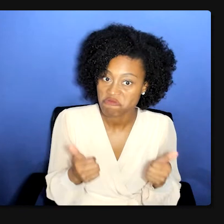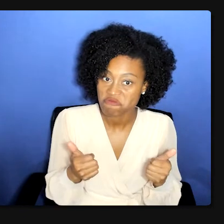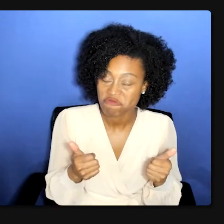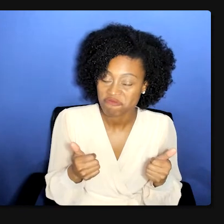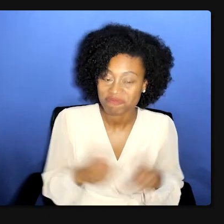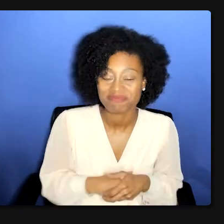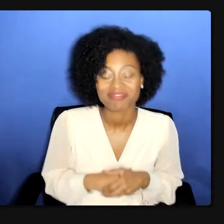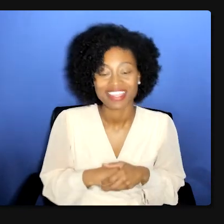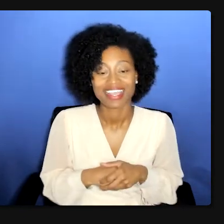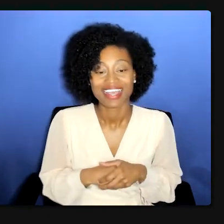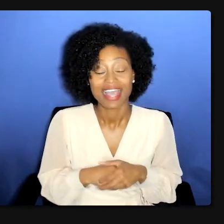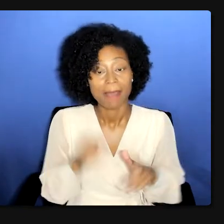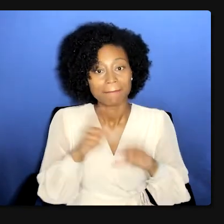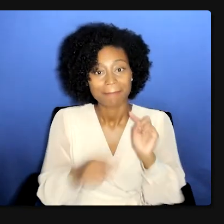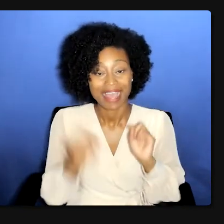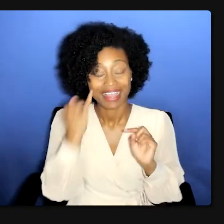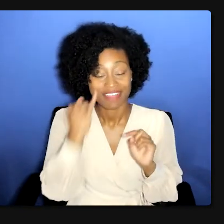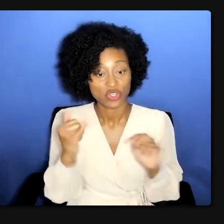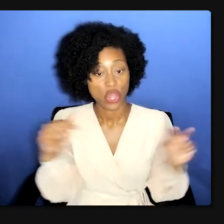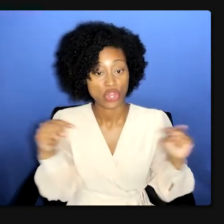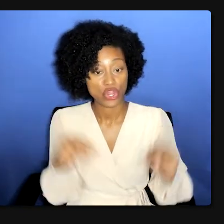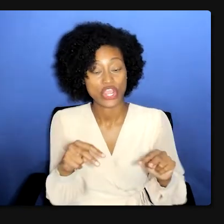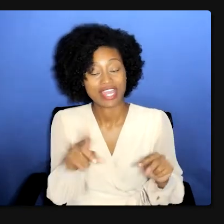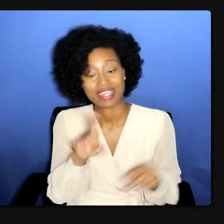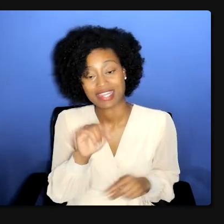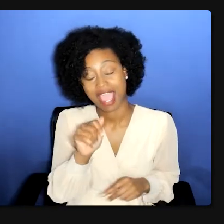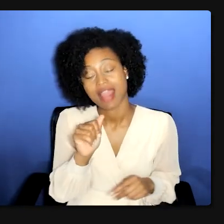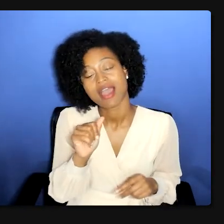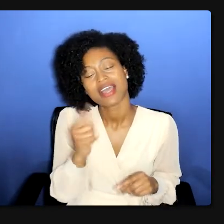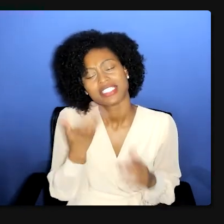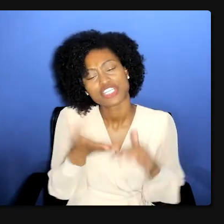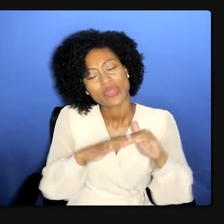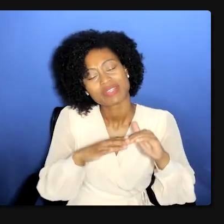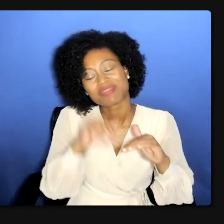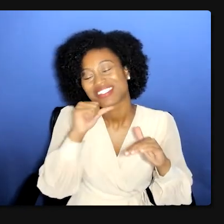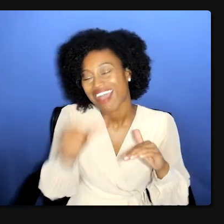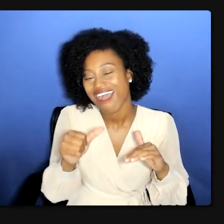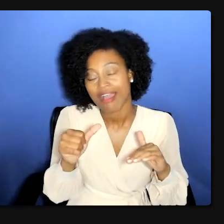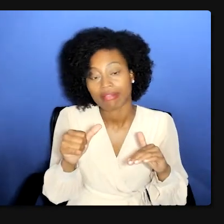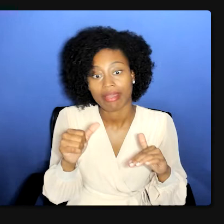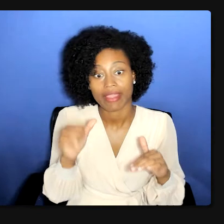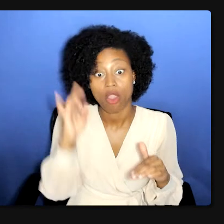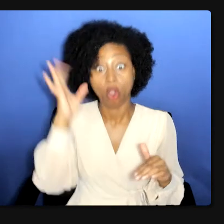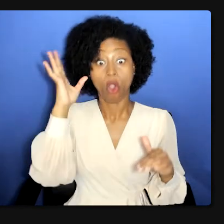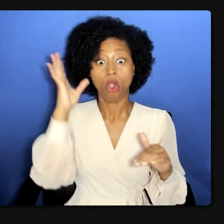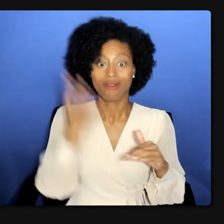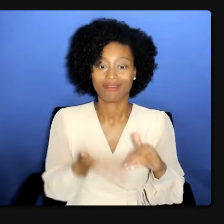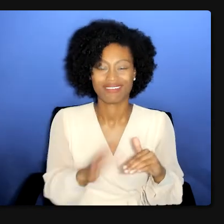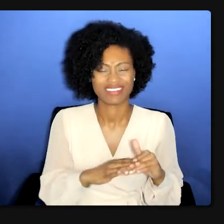But if you look at the data, it's an increase, but it wasn't a big enough increase